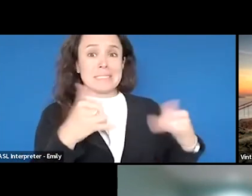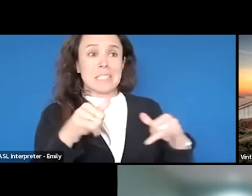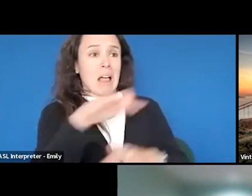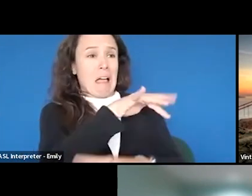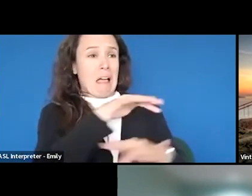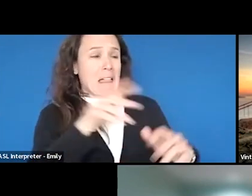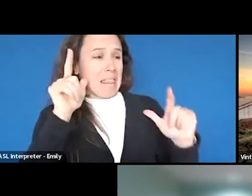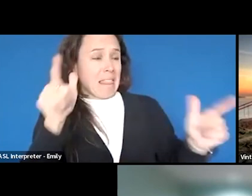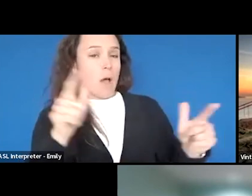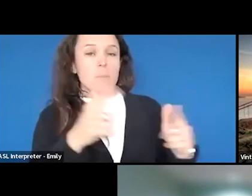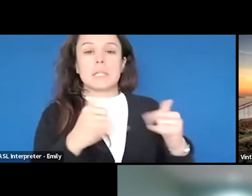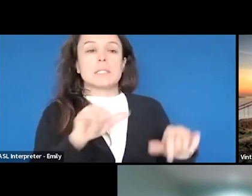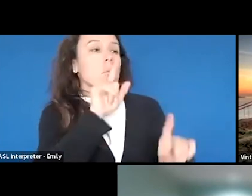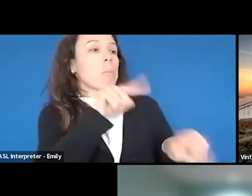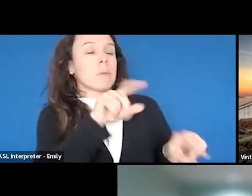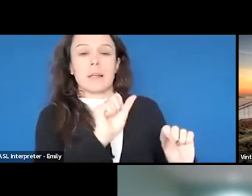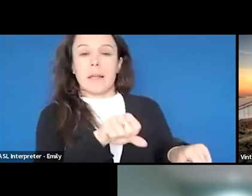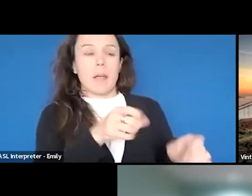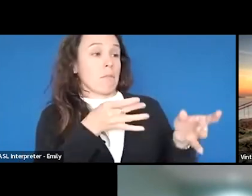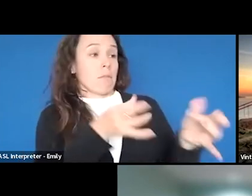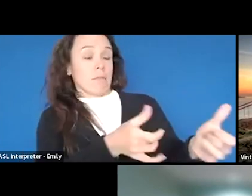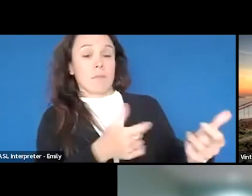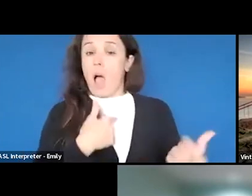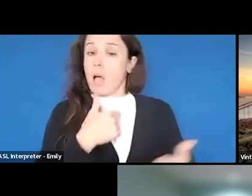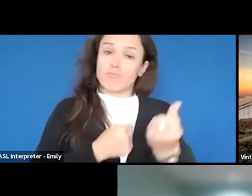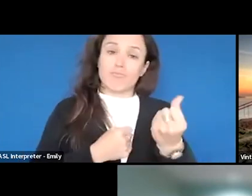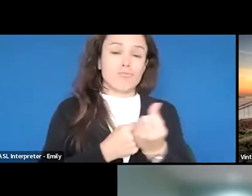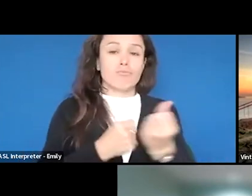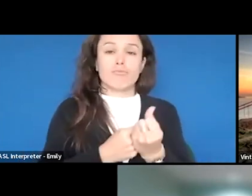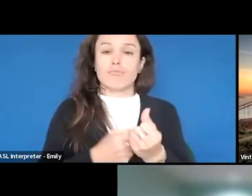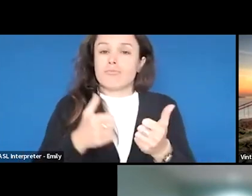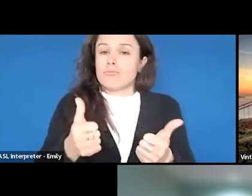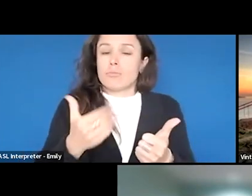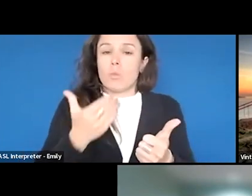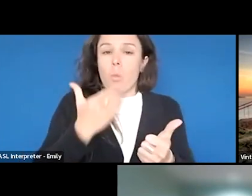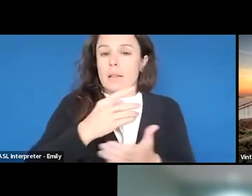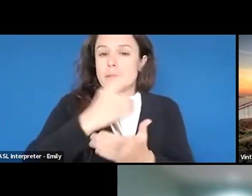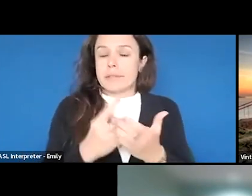It's wonderful so I'm all in favor of well-designed audio and speech interfaces